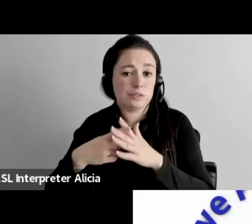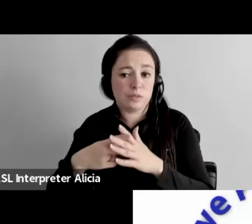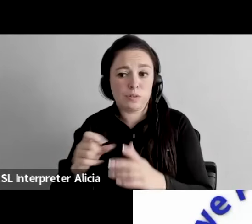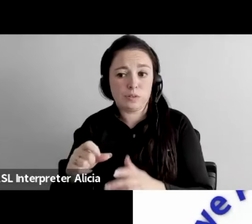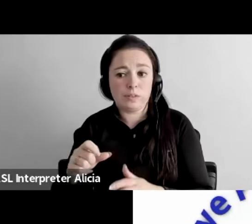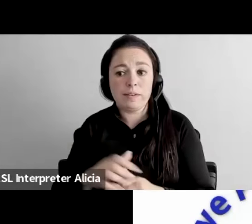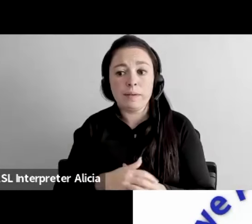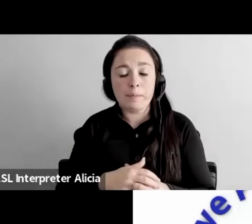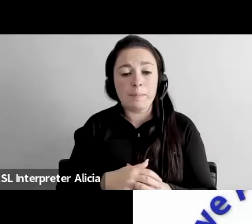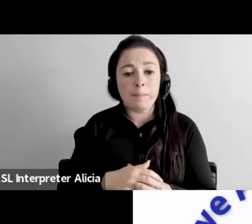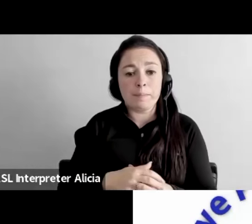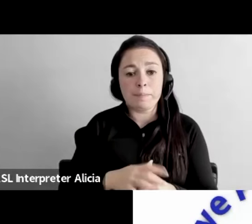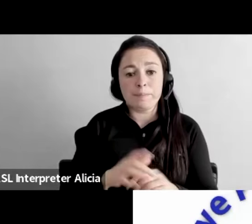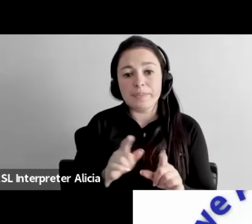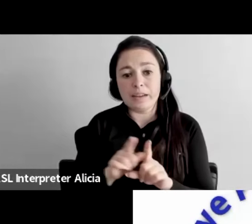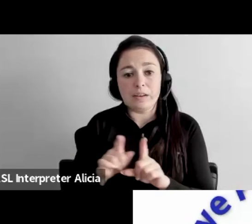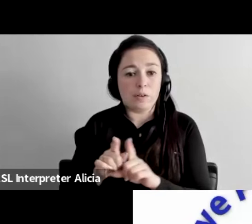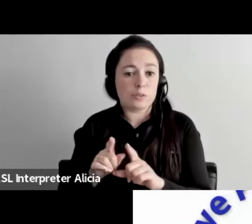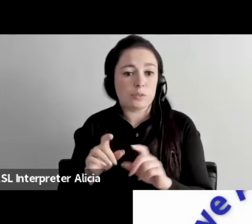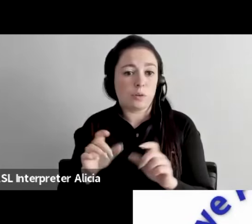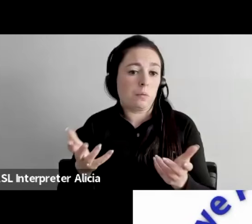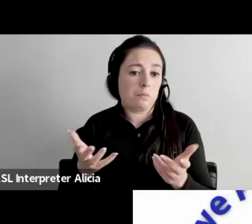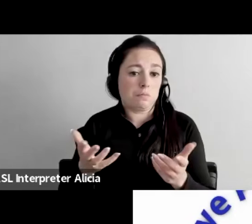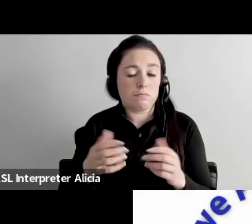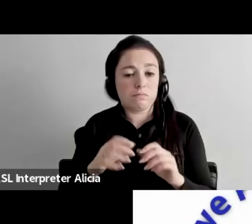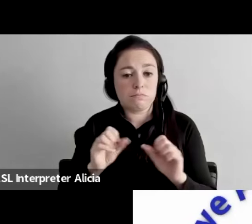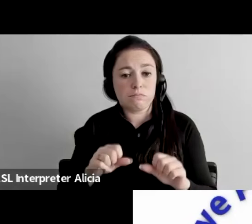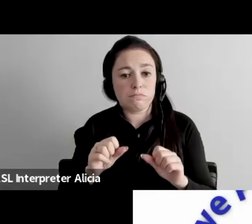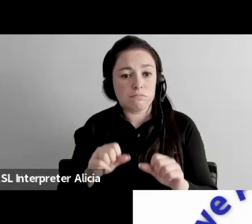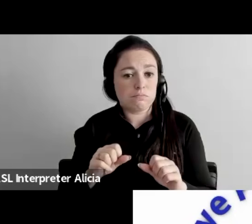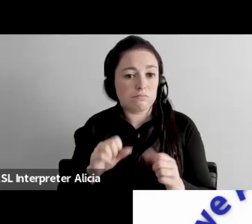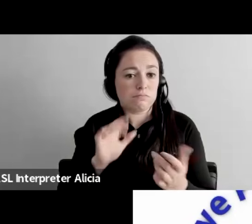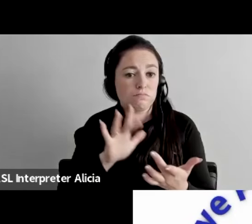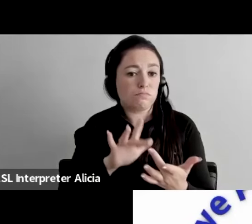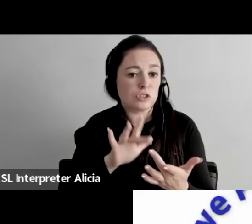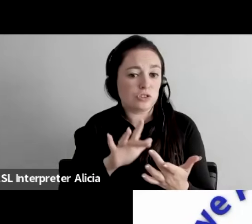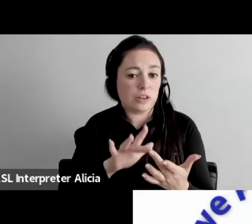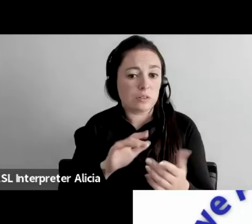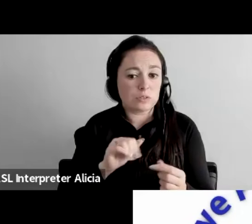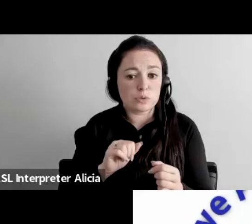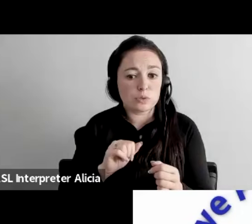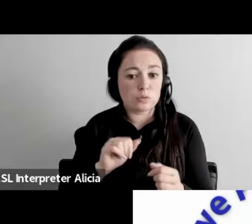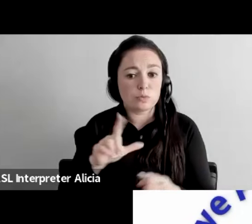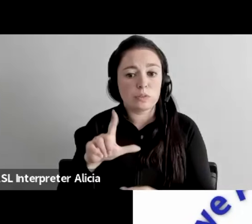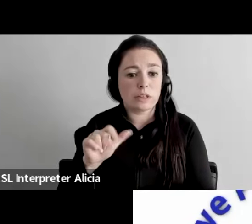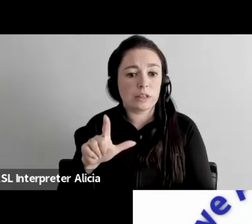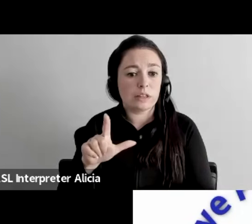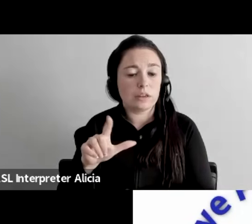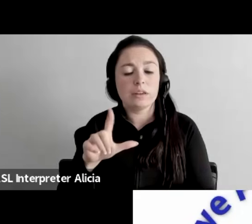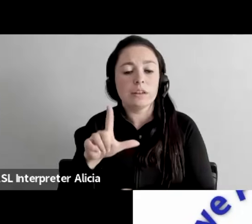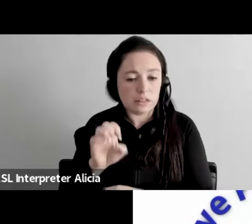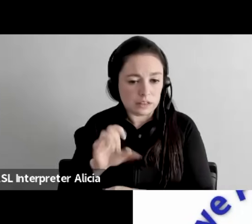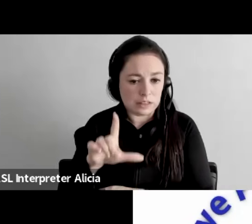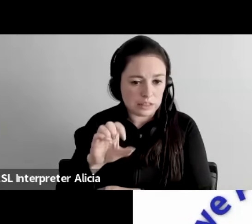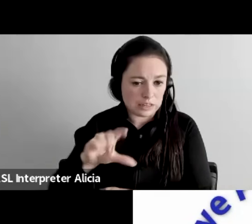Then you could also reach out to like La Leche League and Postpart Support International.